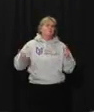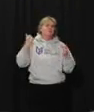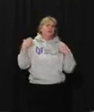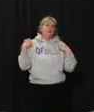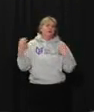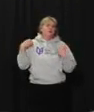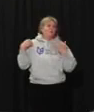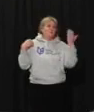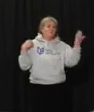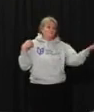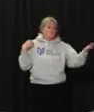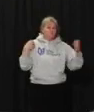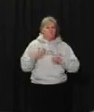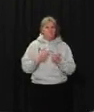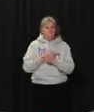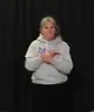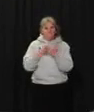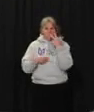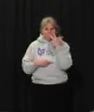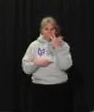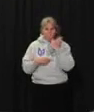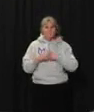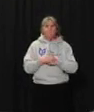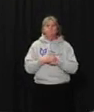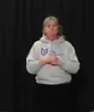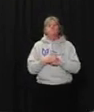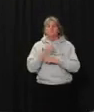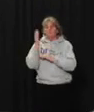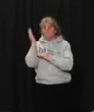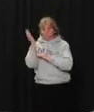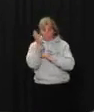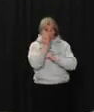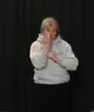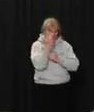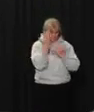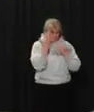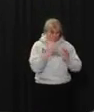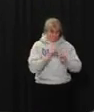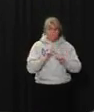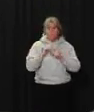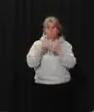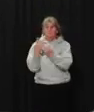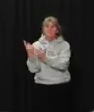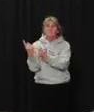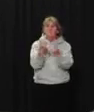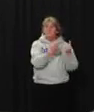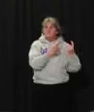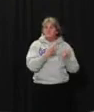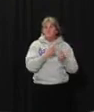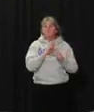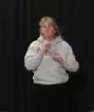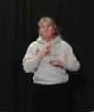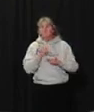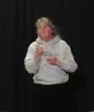Officer of health, Dr Brendan Hanley. Following our speakers we will go to the phone lines for questions from reporters.